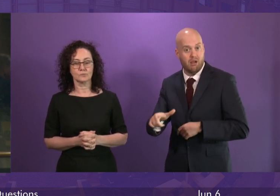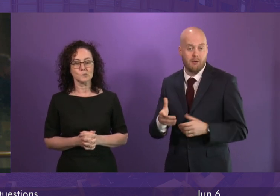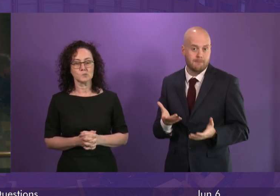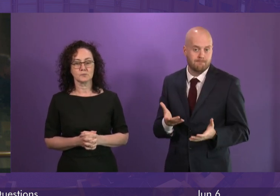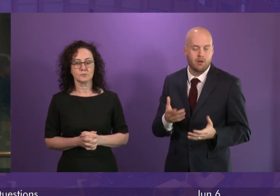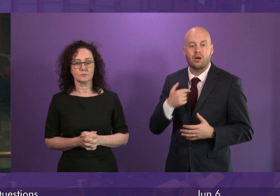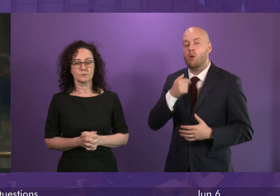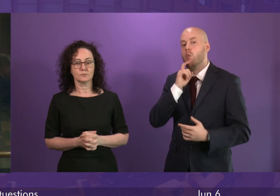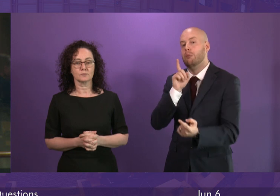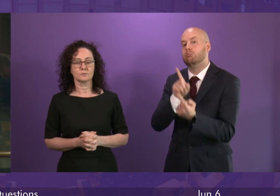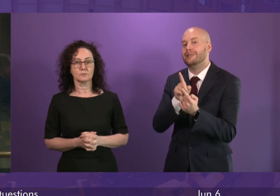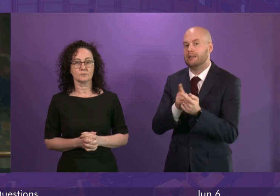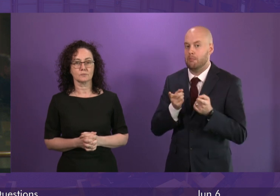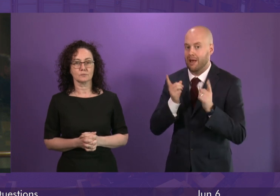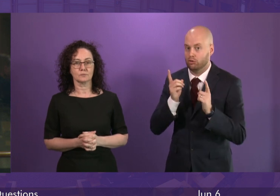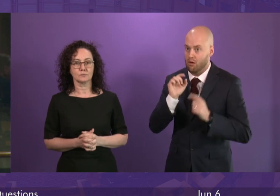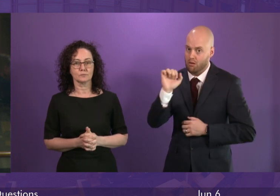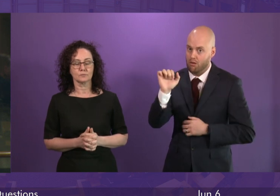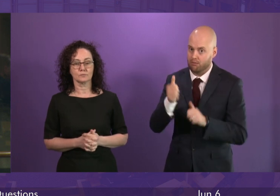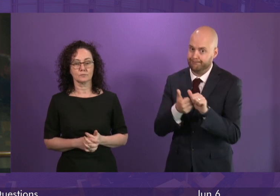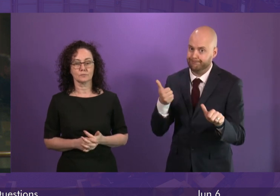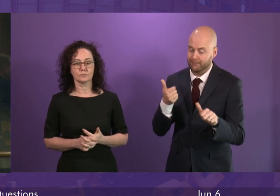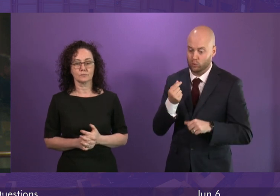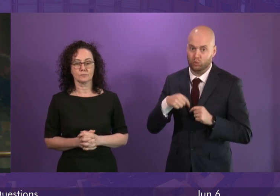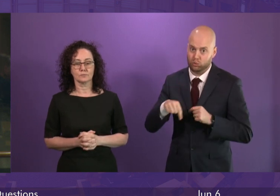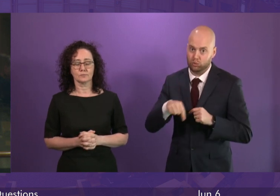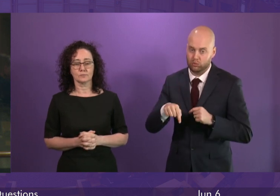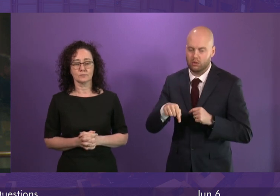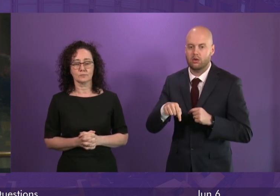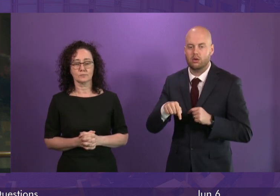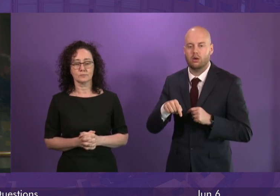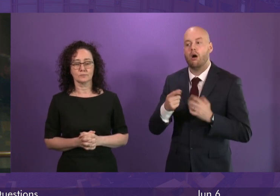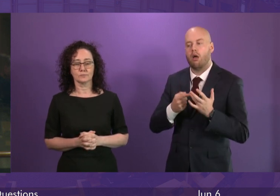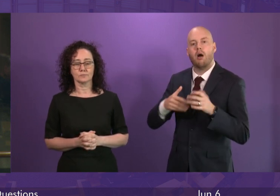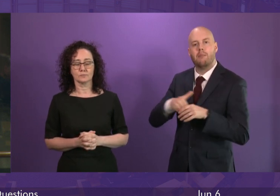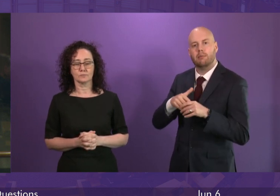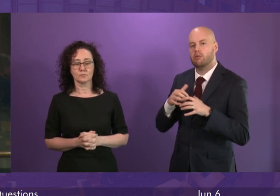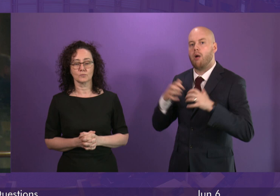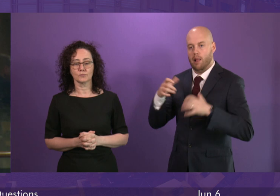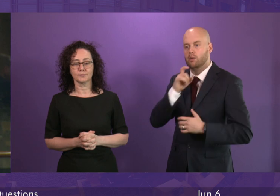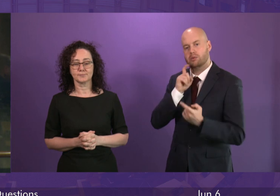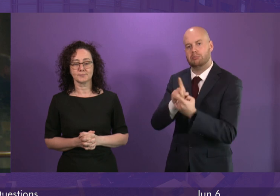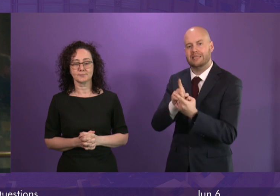and Skills is meeting management today, and I am advised that Scottish Enterprise is offering on-going support. Will the Deputy First Minister say whether the support that the Scottish